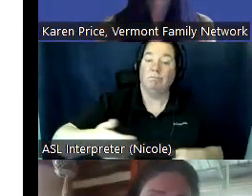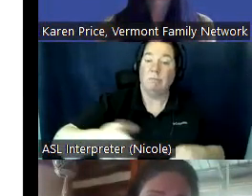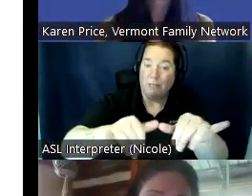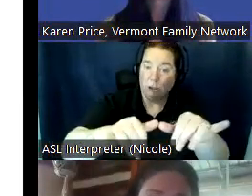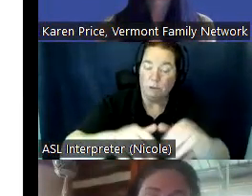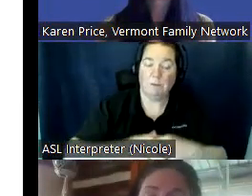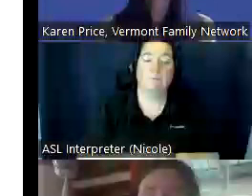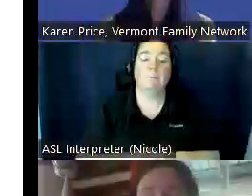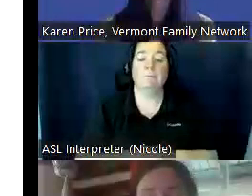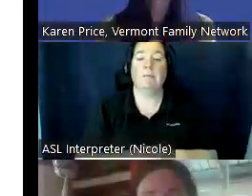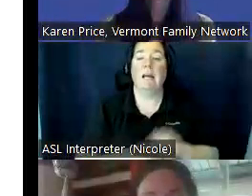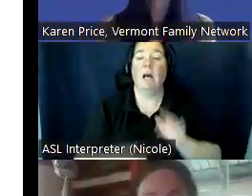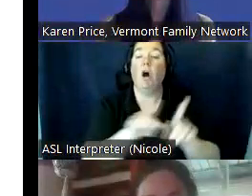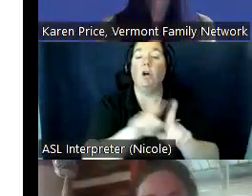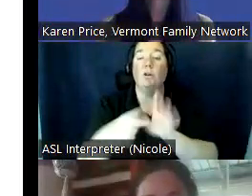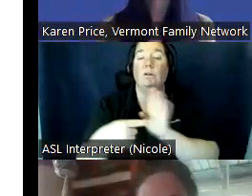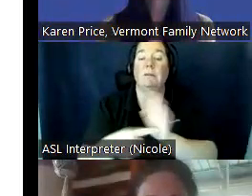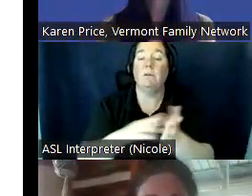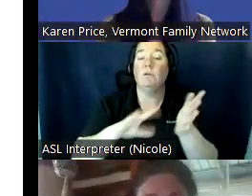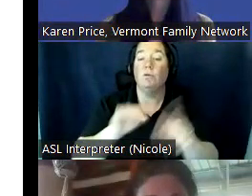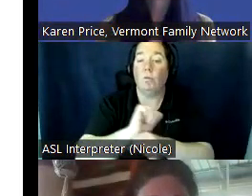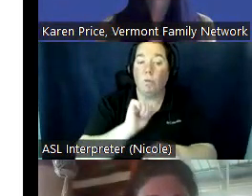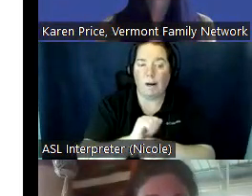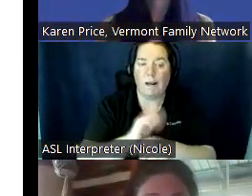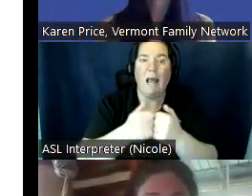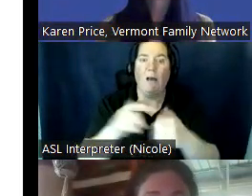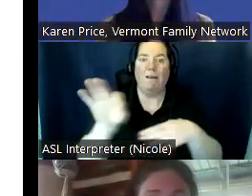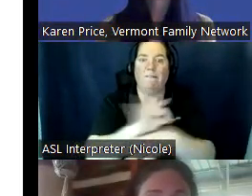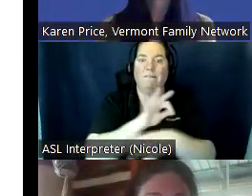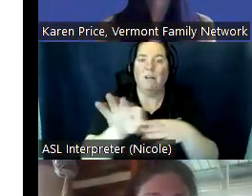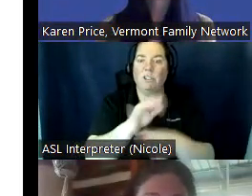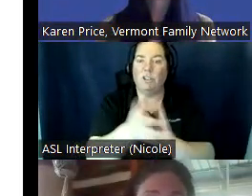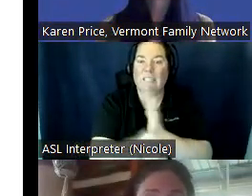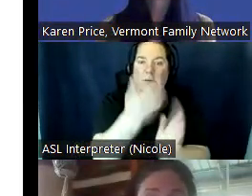student work, including the effective functional skill deficits which demonstrates that the